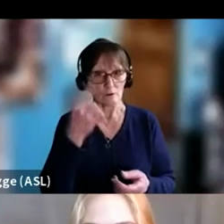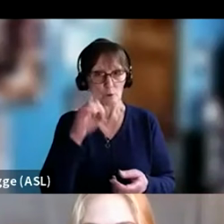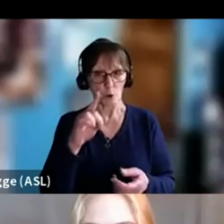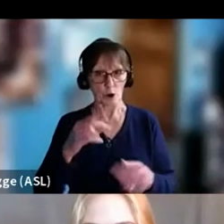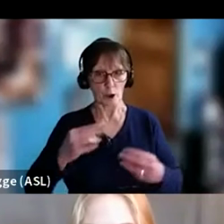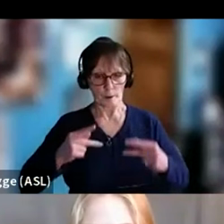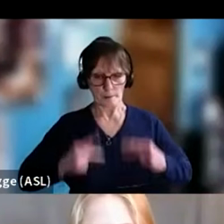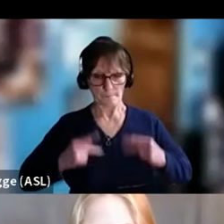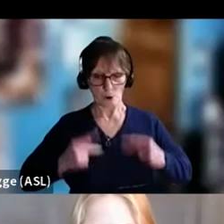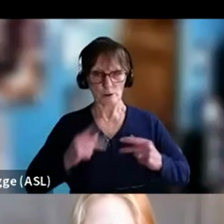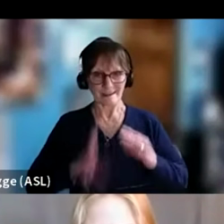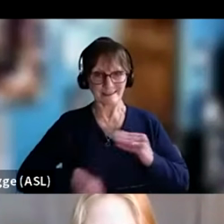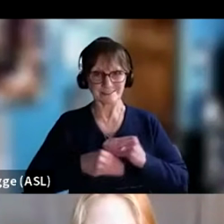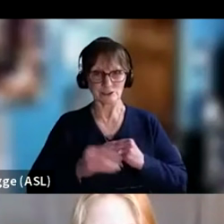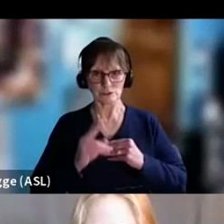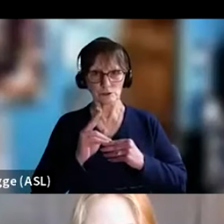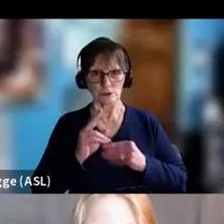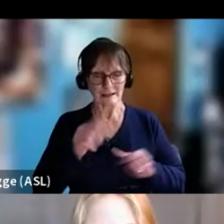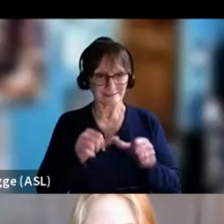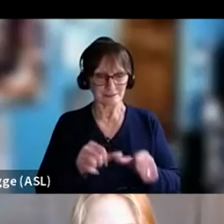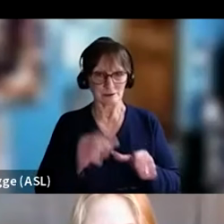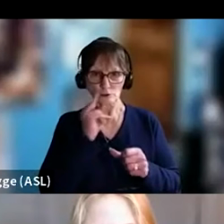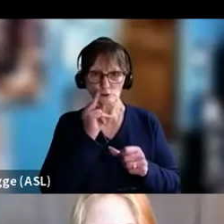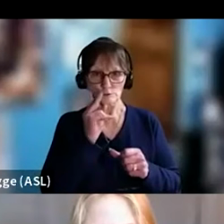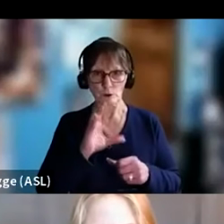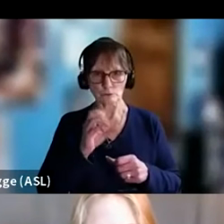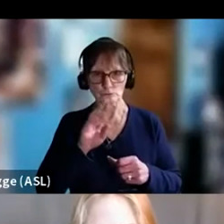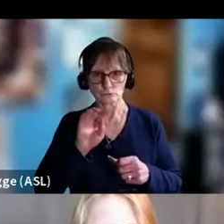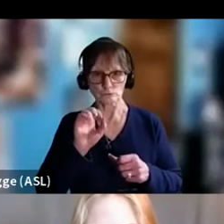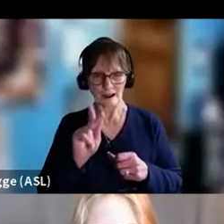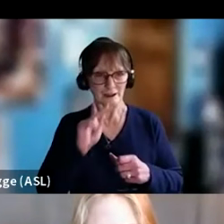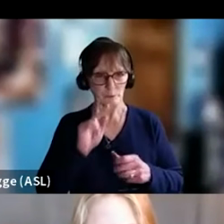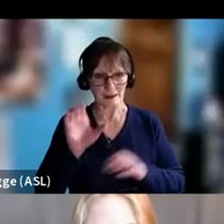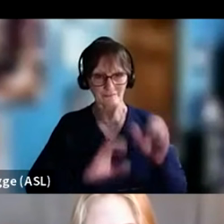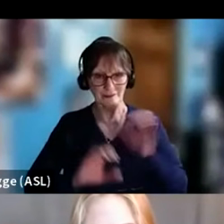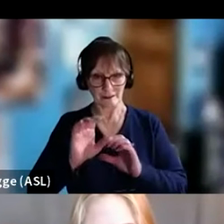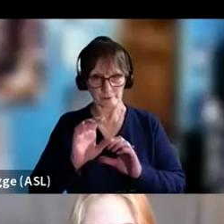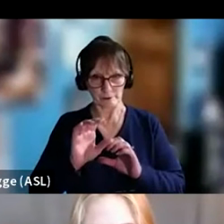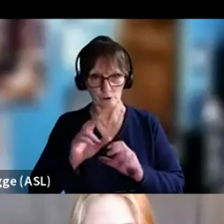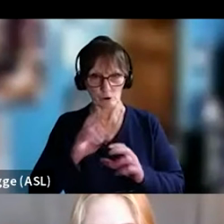in addition to continuing to smoke crack, that it would have a chemical reaction and that would kill them and they would die.